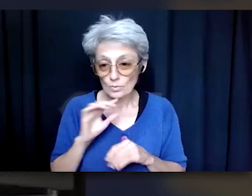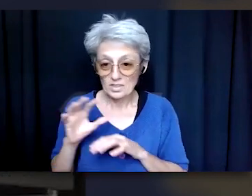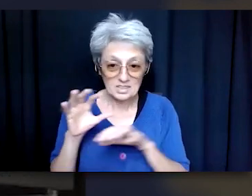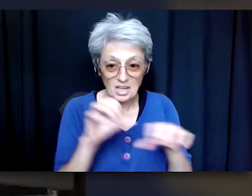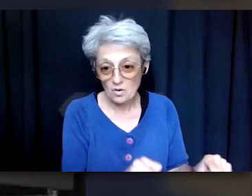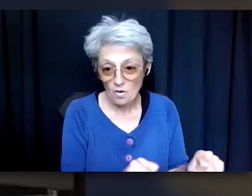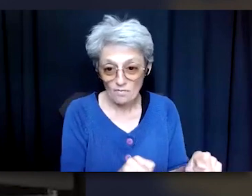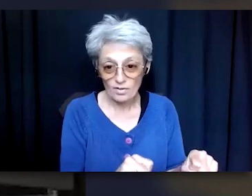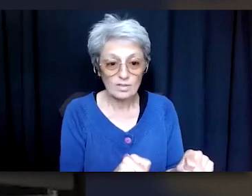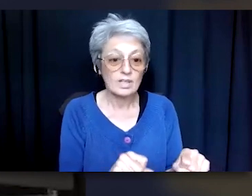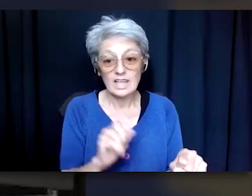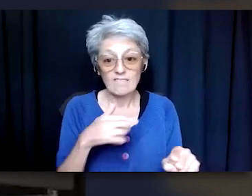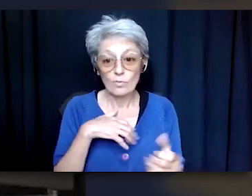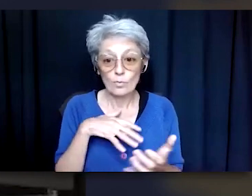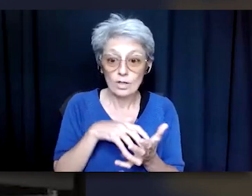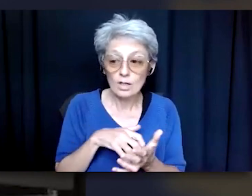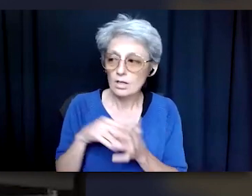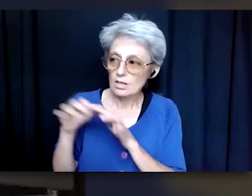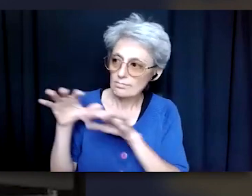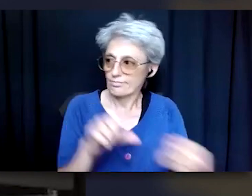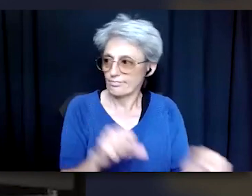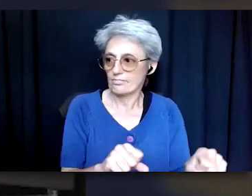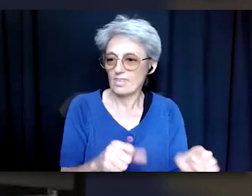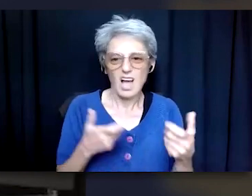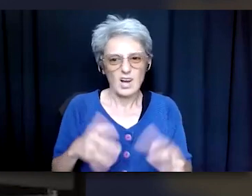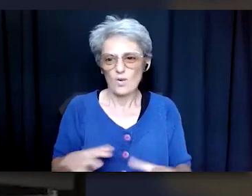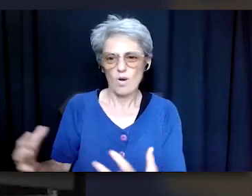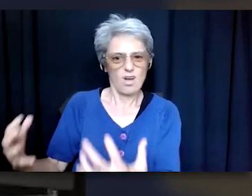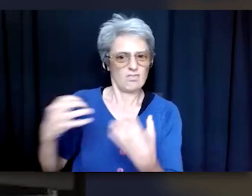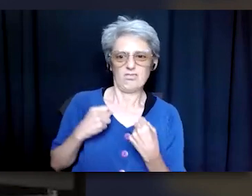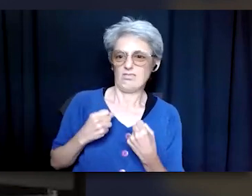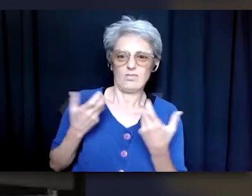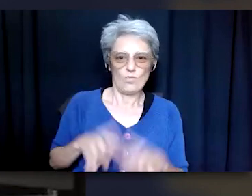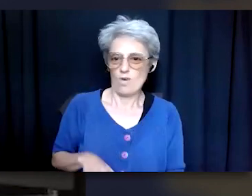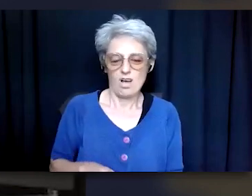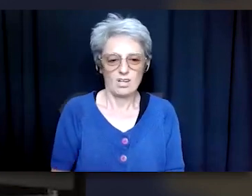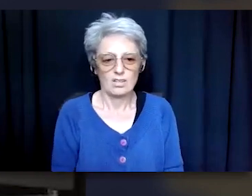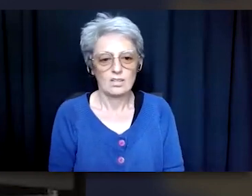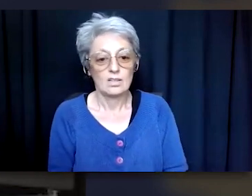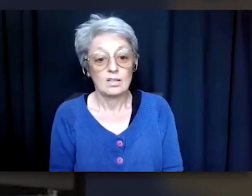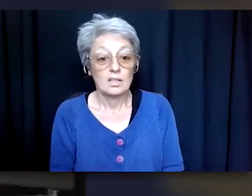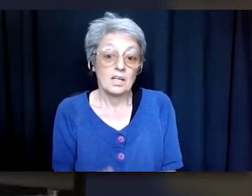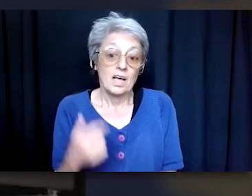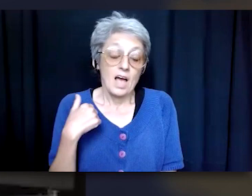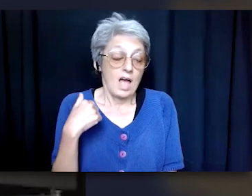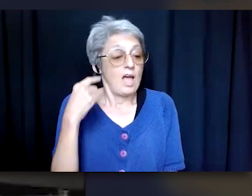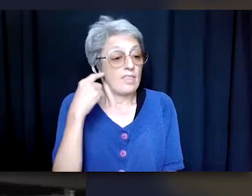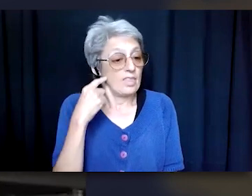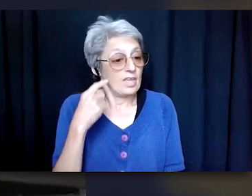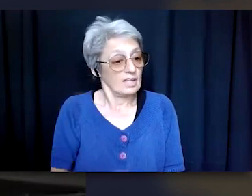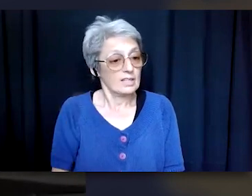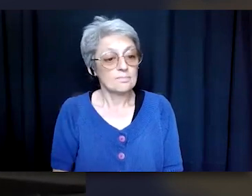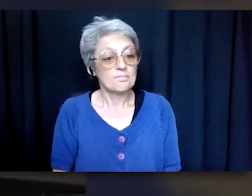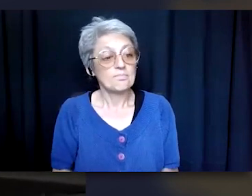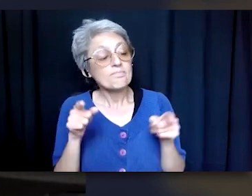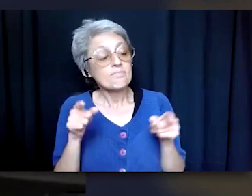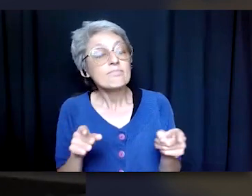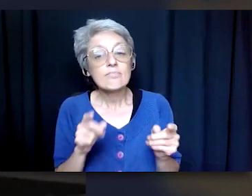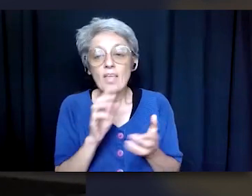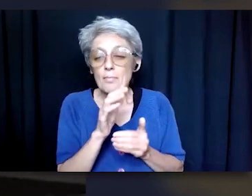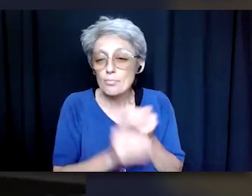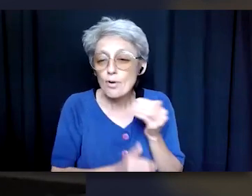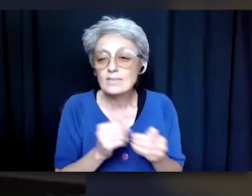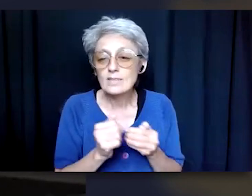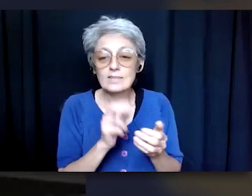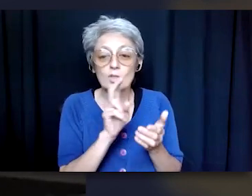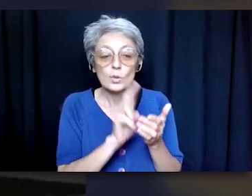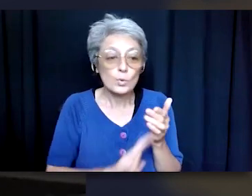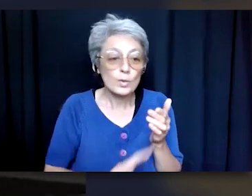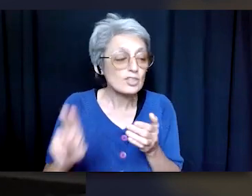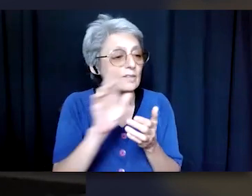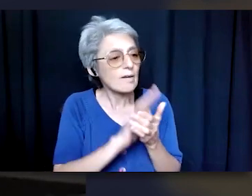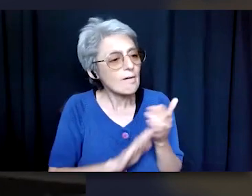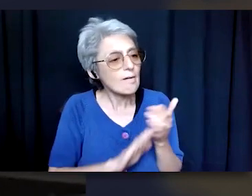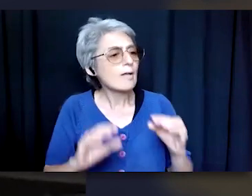let them. I think that there is something valuable in the institutional process of offering public